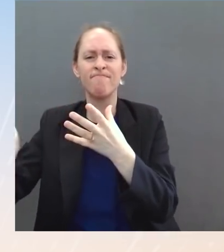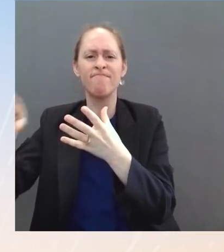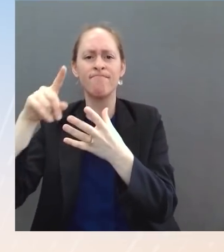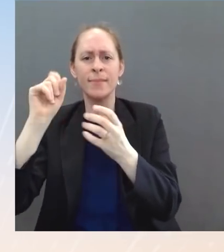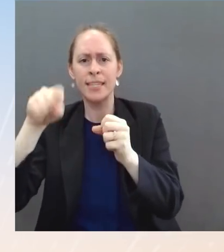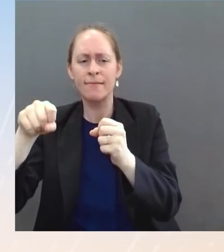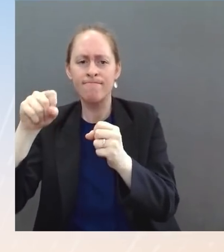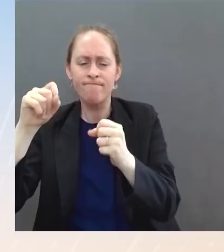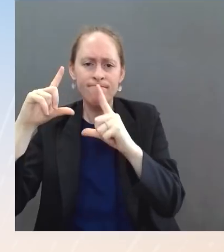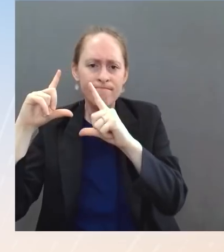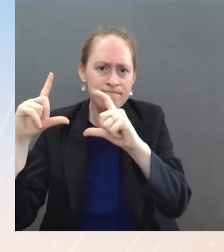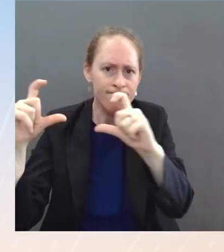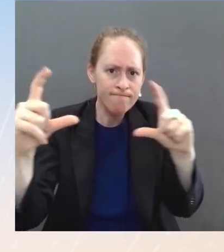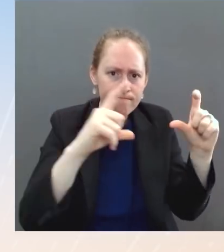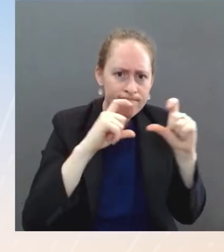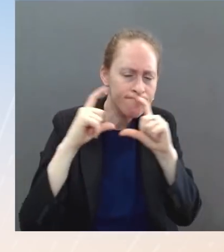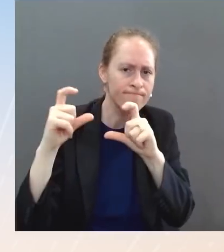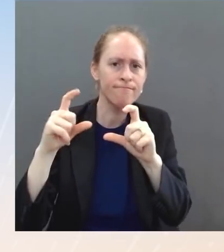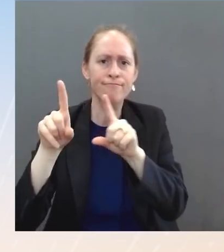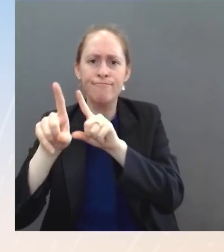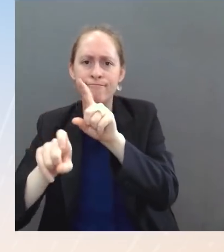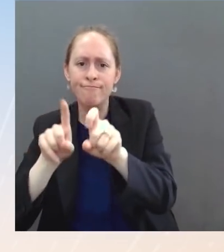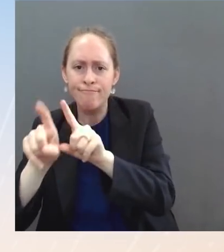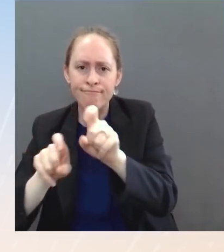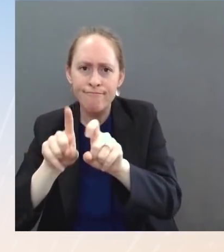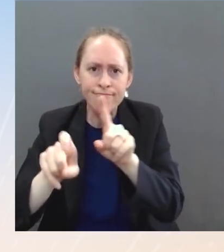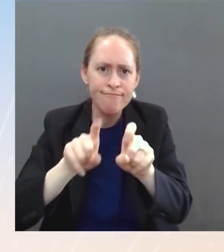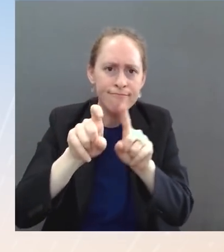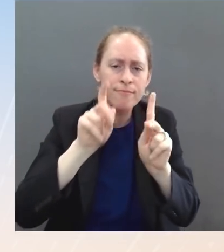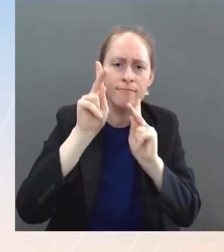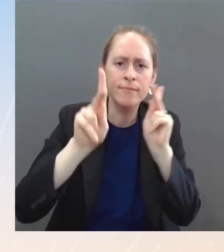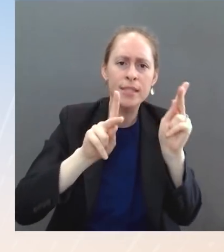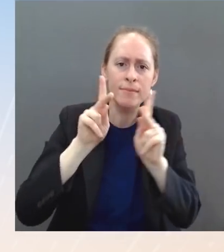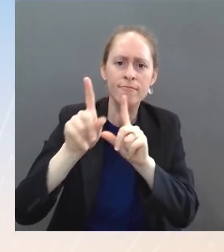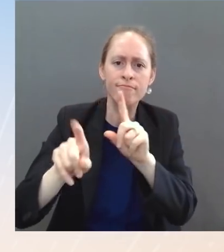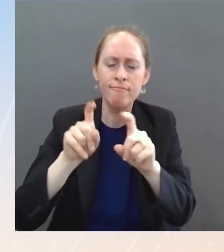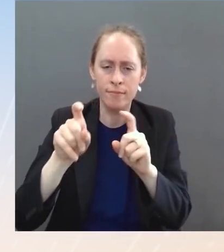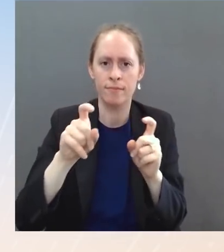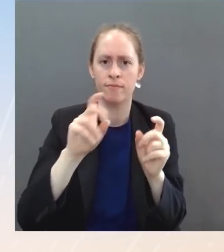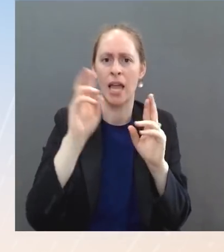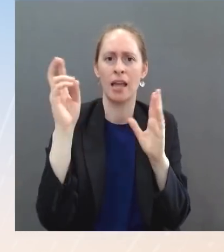And when you put all of those four sources together, you can build, we believe, a package that can stand up